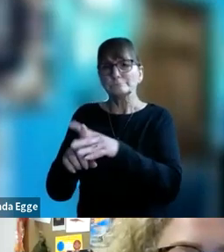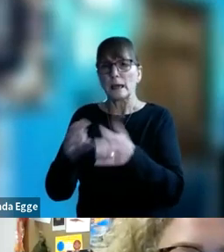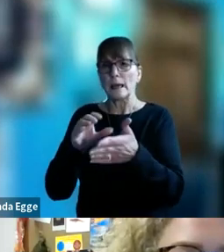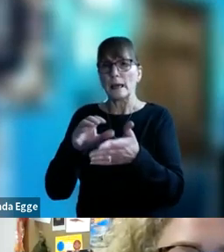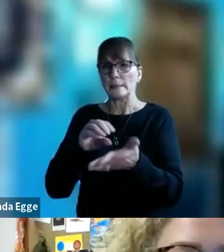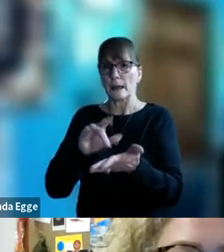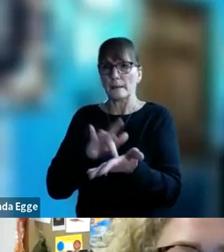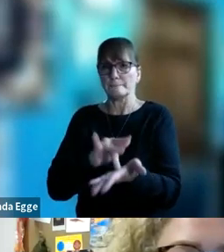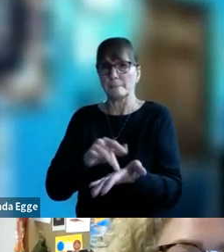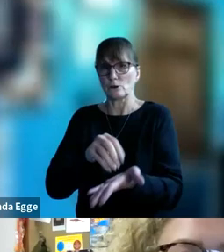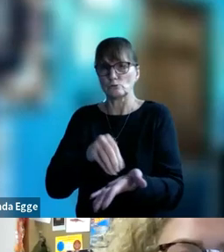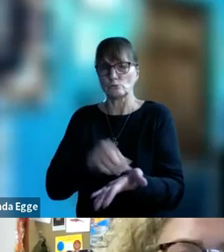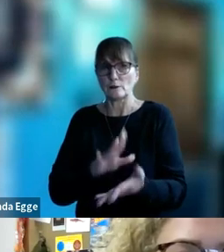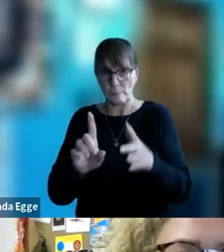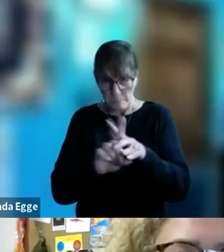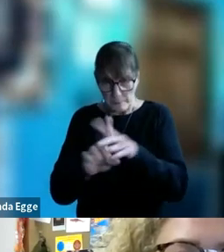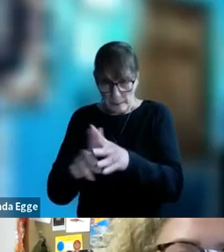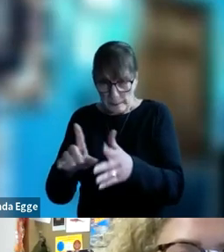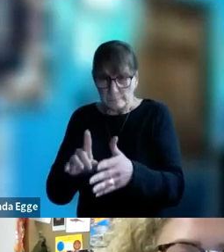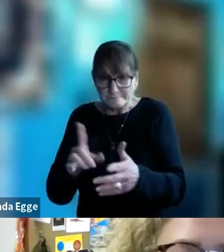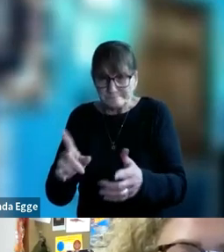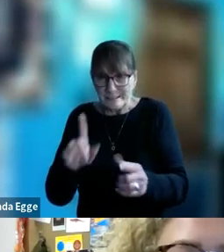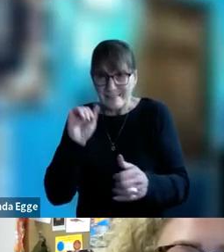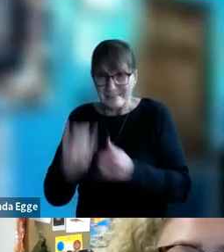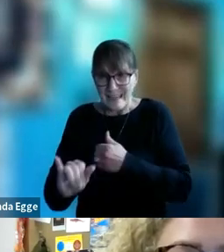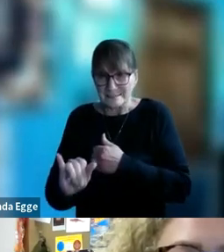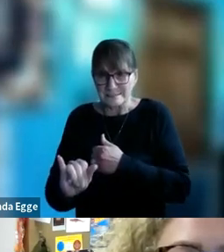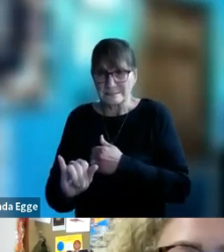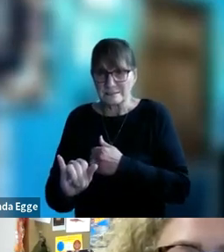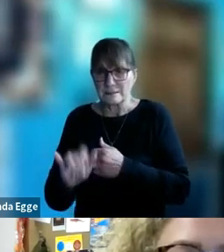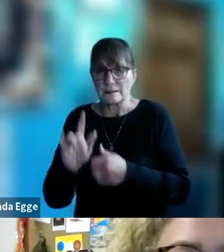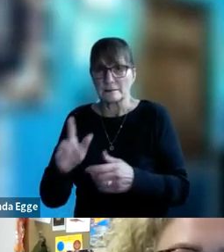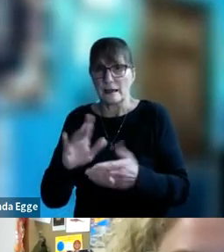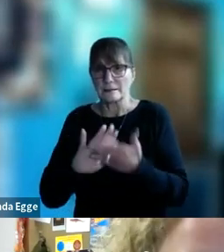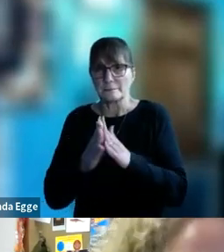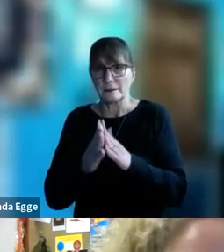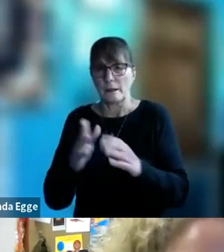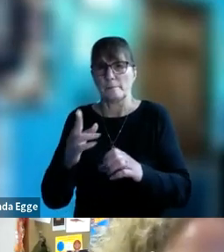because once it starts coming up in the medical record, that's when, you know, that's becoming a use disorder.